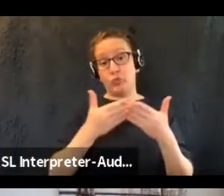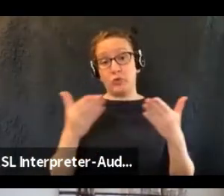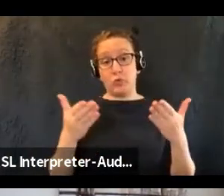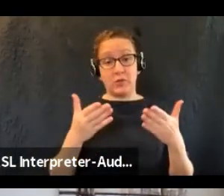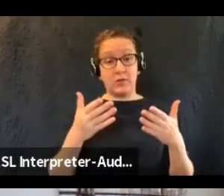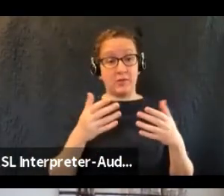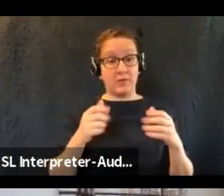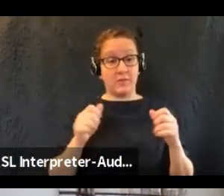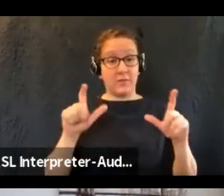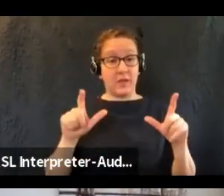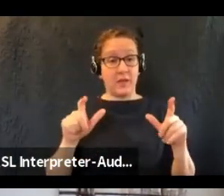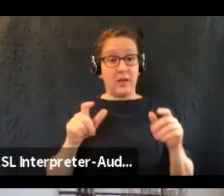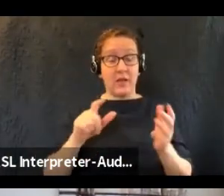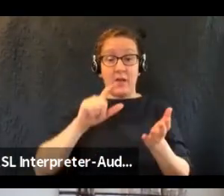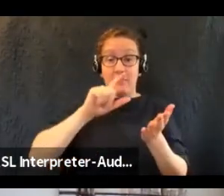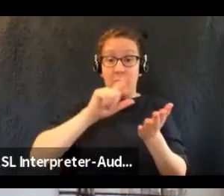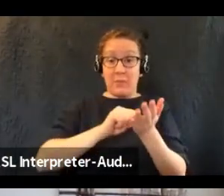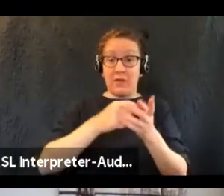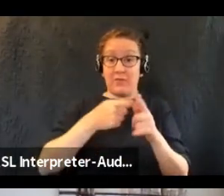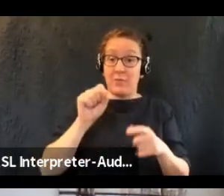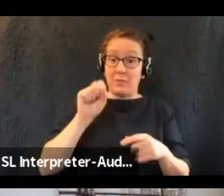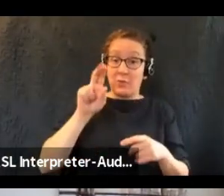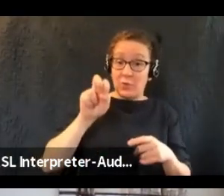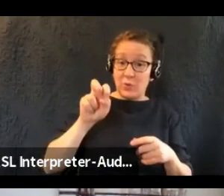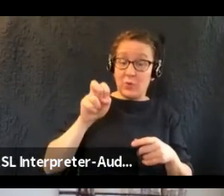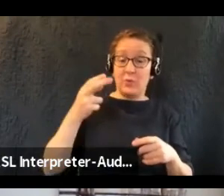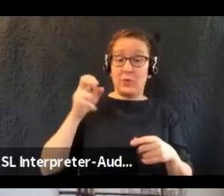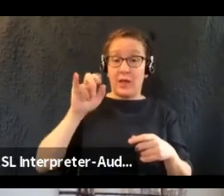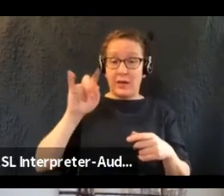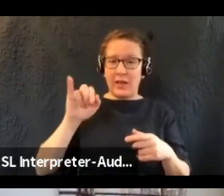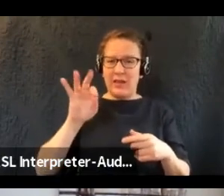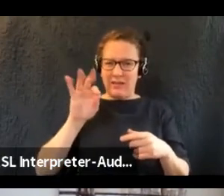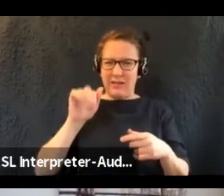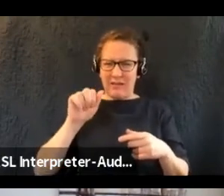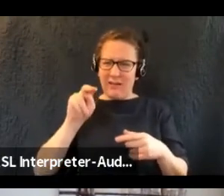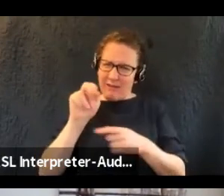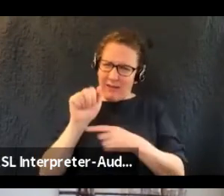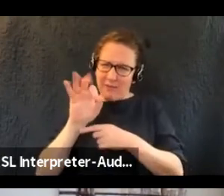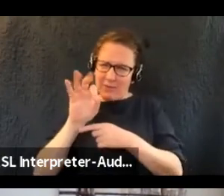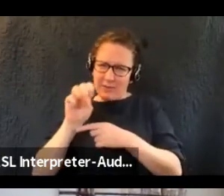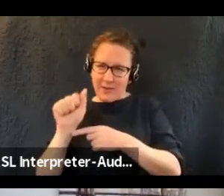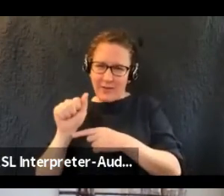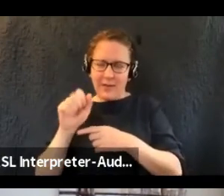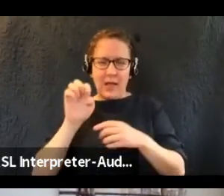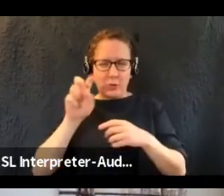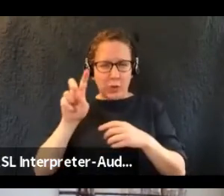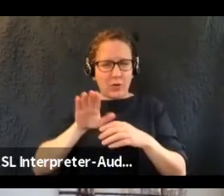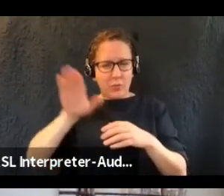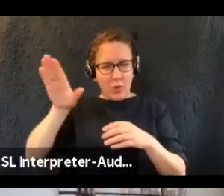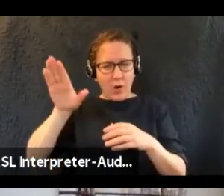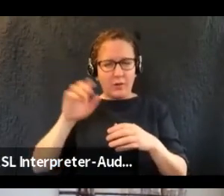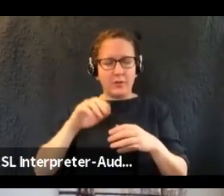There's the publication from Sue and Heidi, the NAFSA publication, Education Abroad Advising to Students with Disabilities.